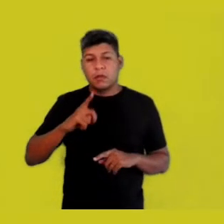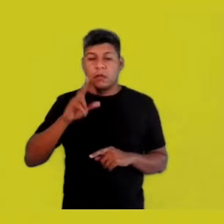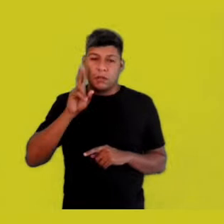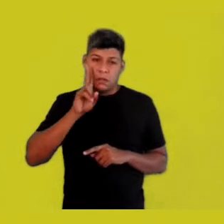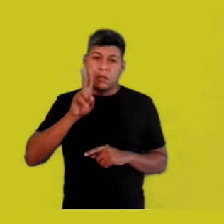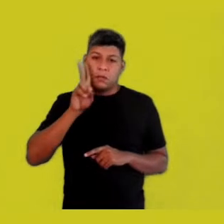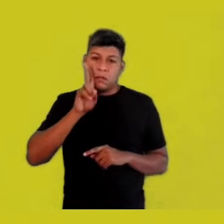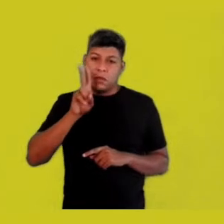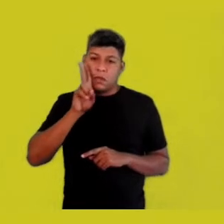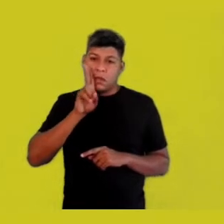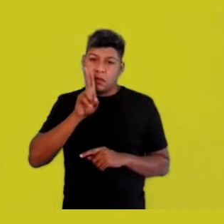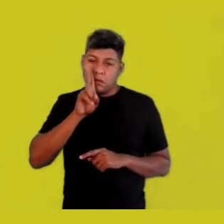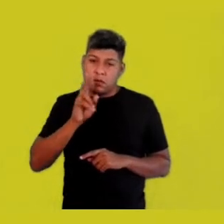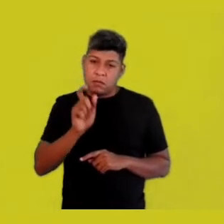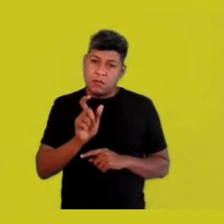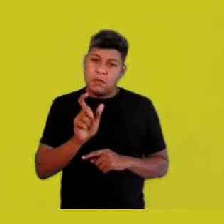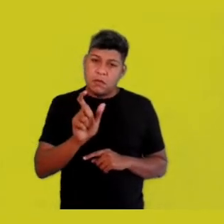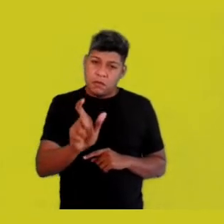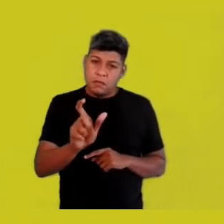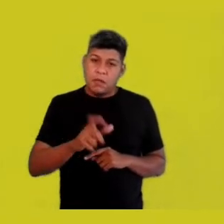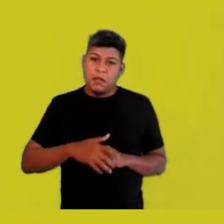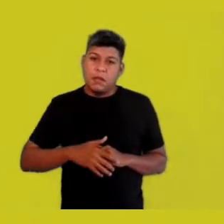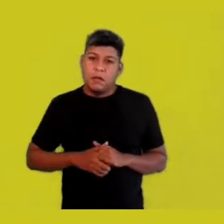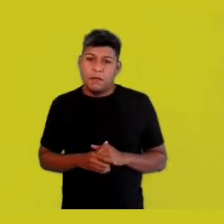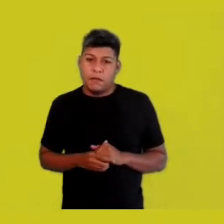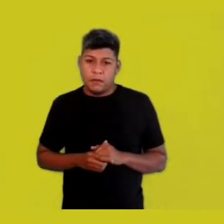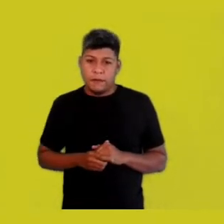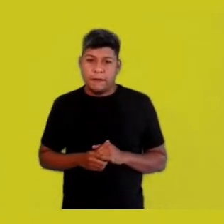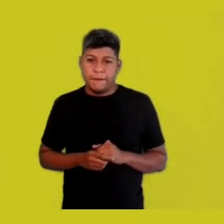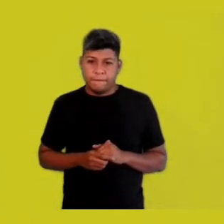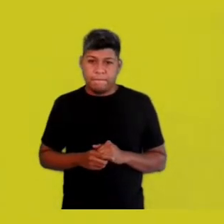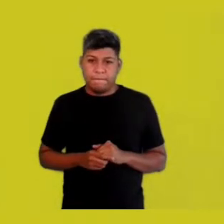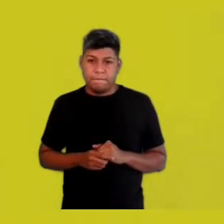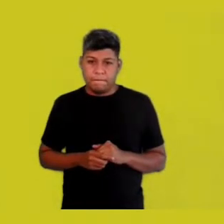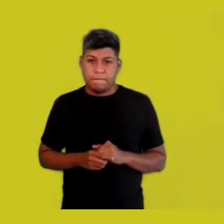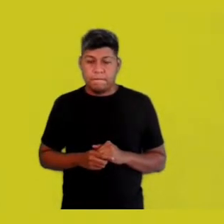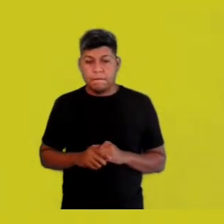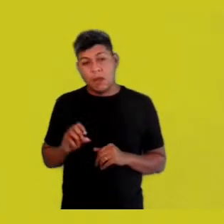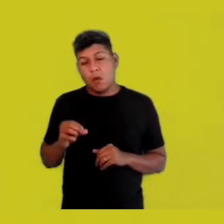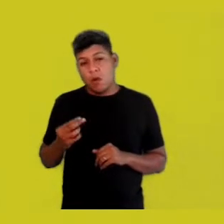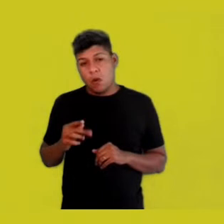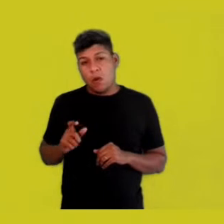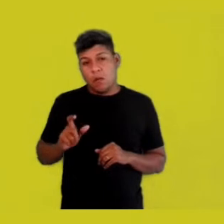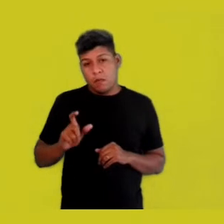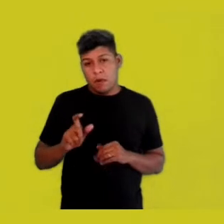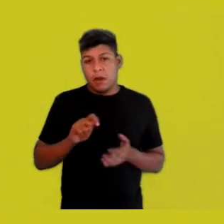with the narrative or written word.